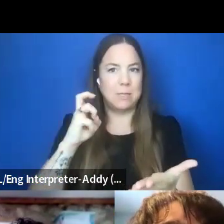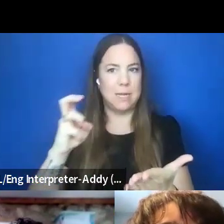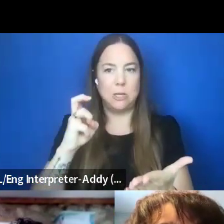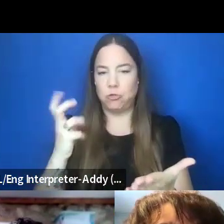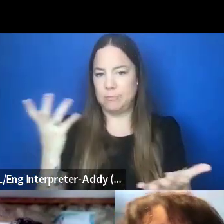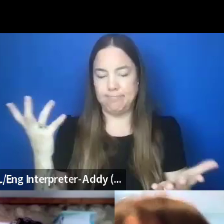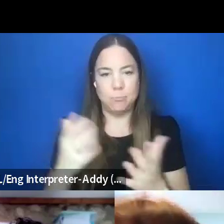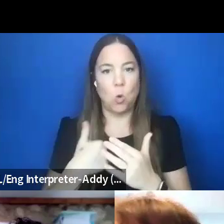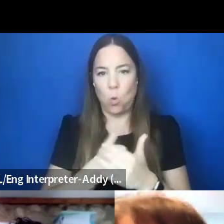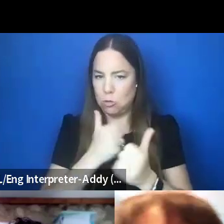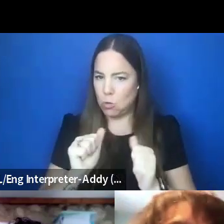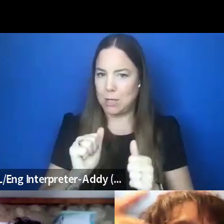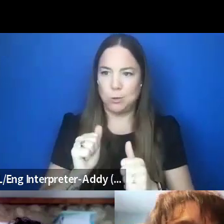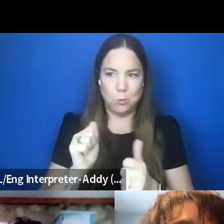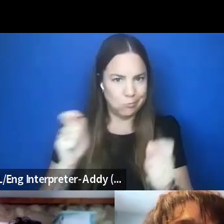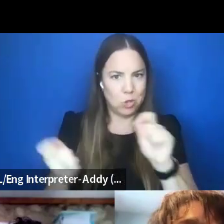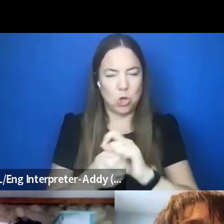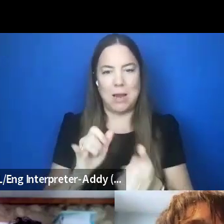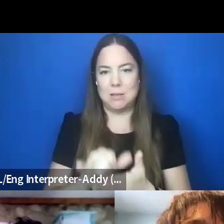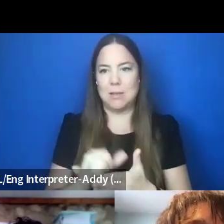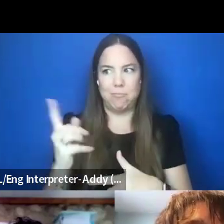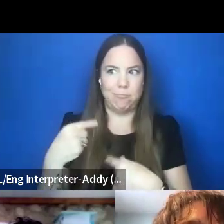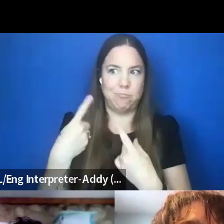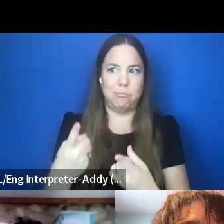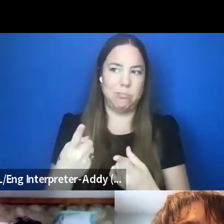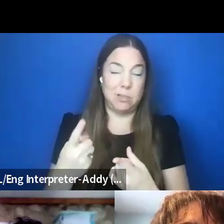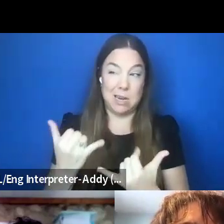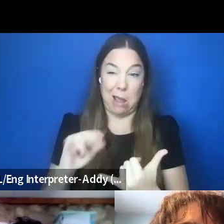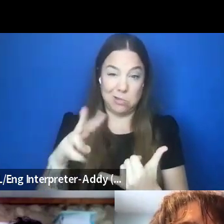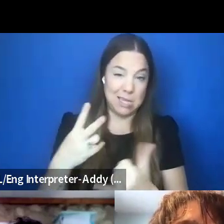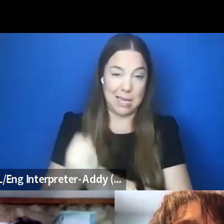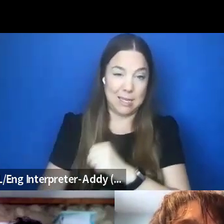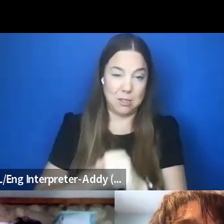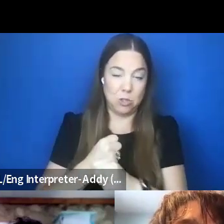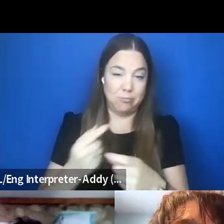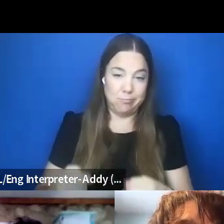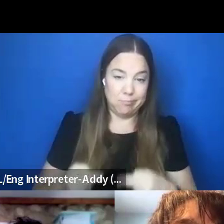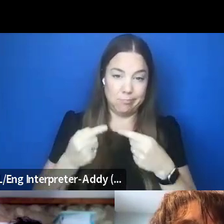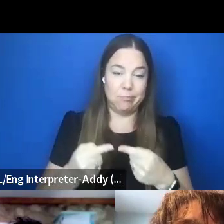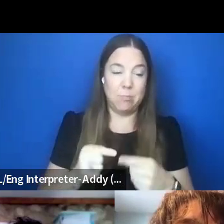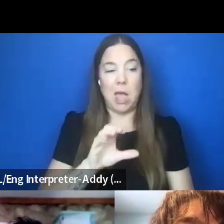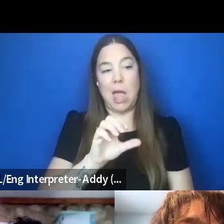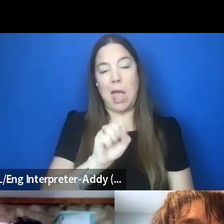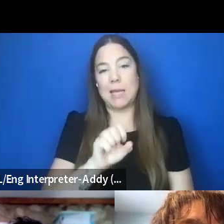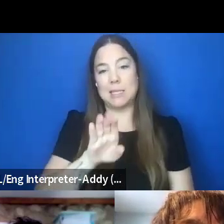Adeleigh Belyeu: trying to work on that over the last. Now, this will be the second year. Adeleigh Belyeu: Once, Sb. 91 is filed